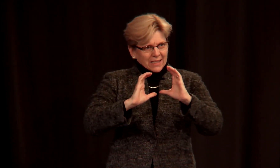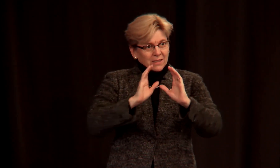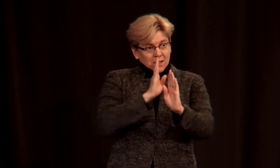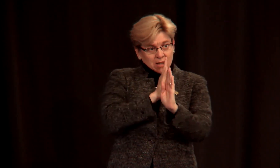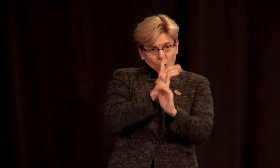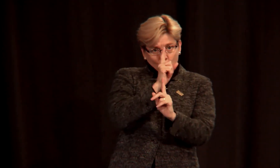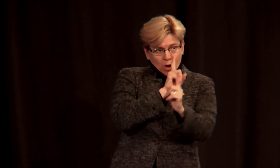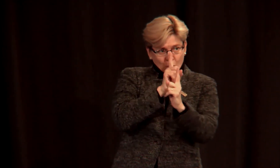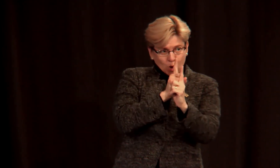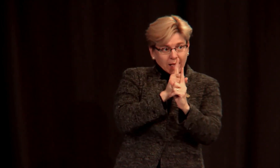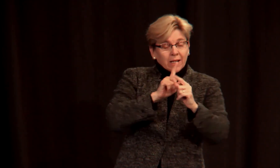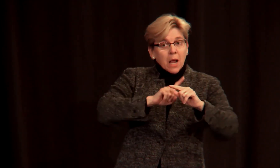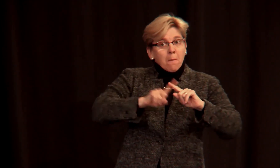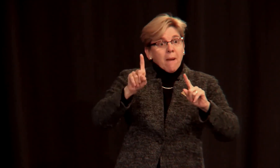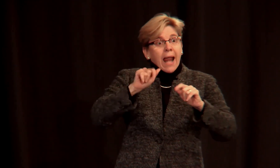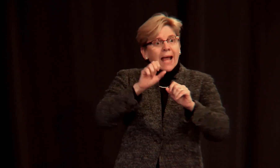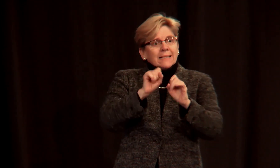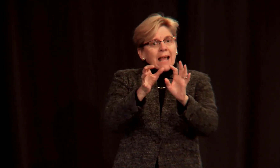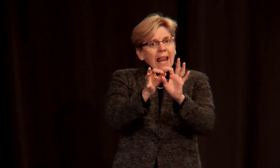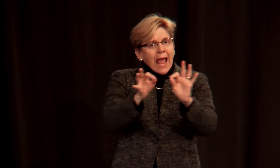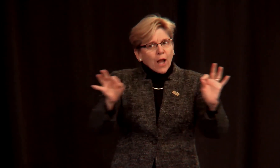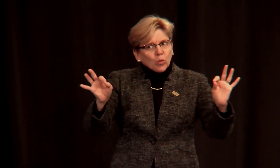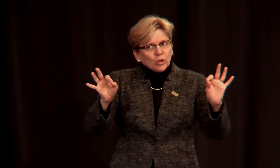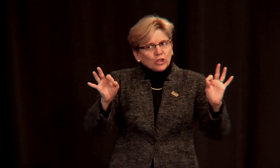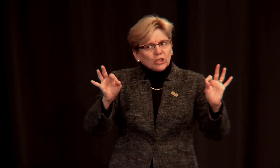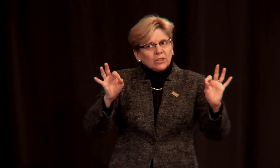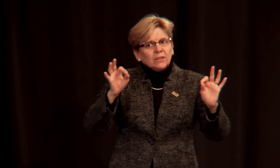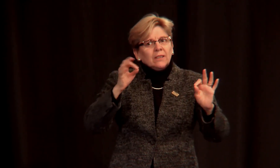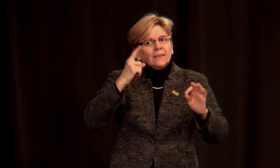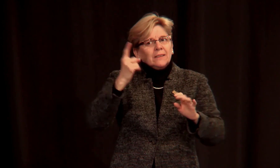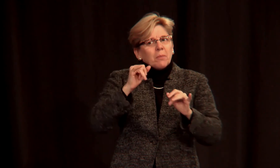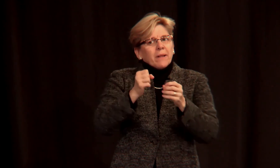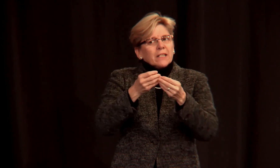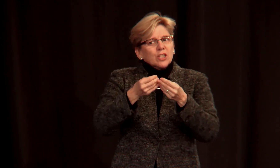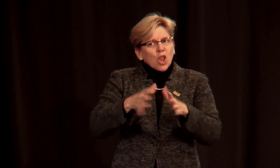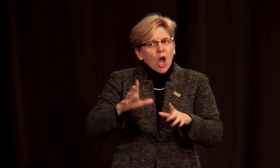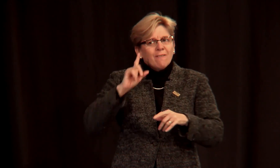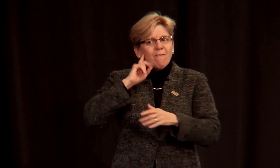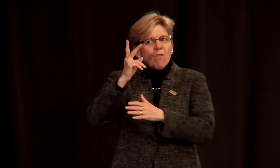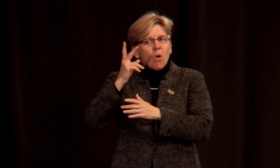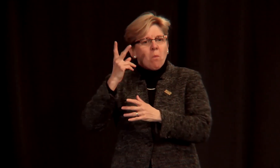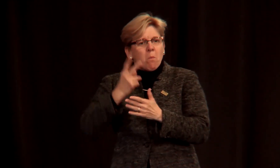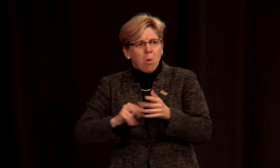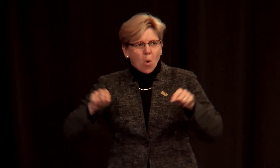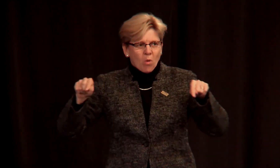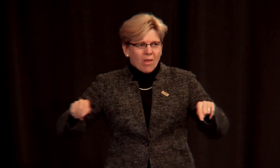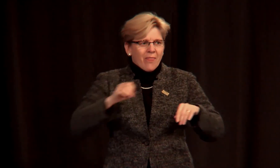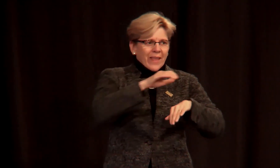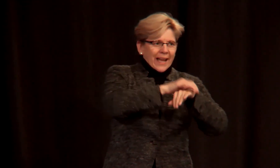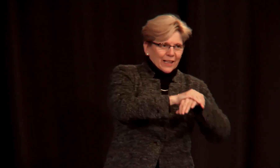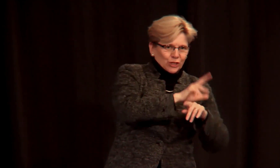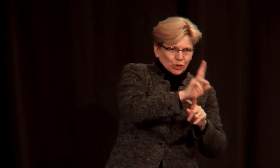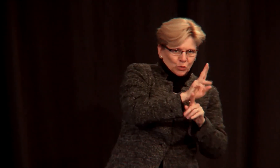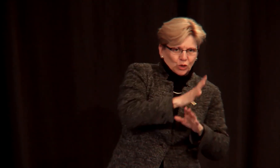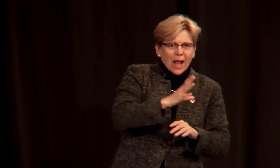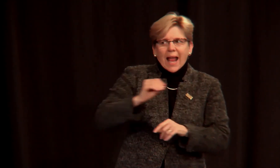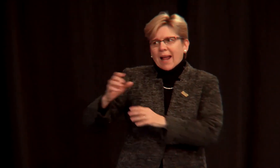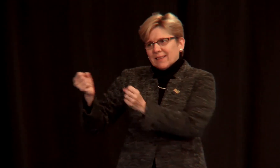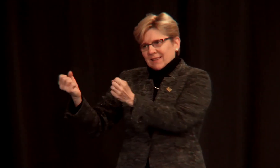communicate one-on-one, sim-comming may work but there's a loss in both languages